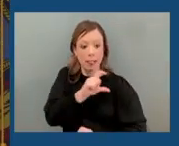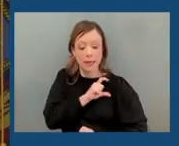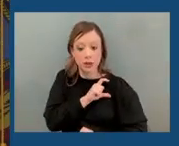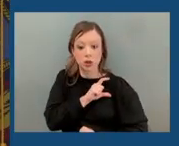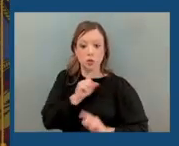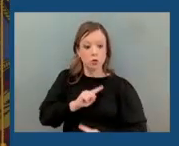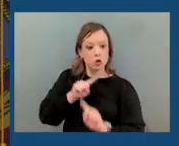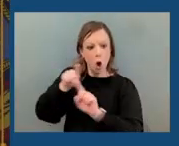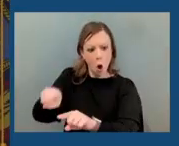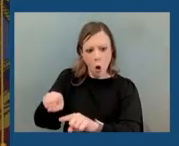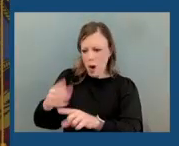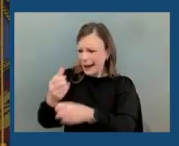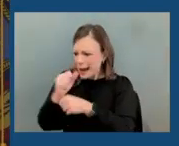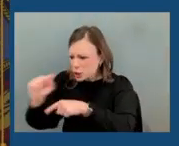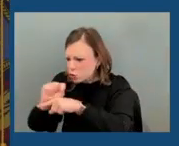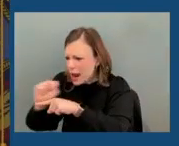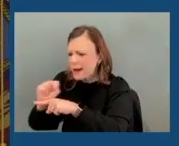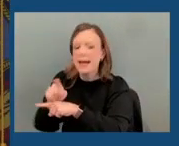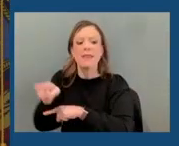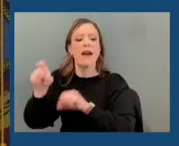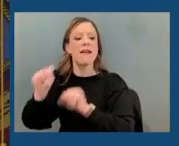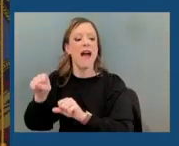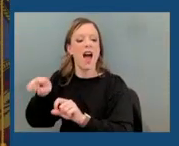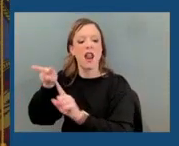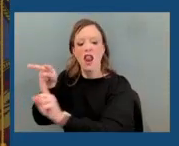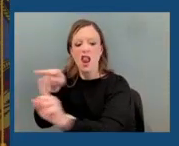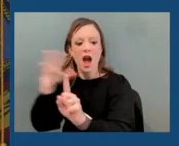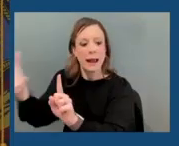all these communities that are under siege right now. That's how we stabilize